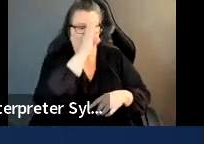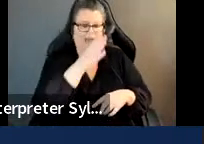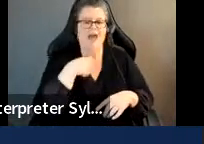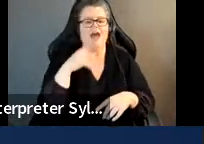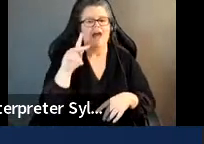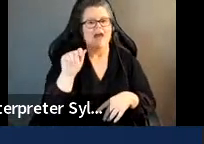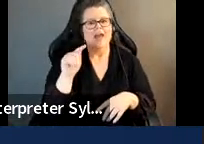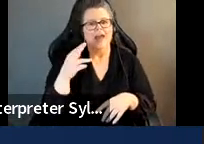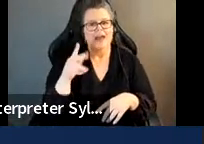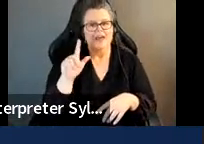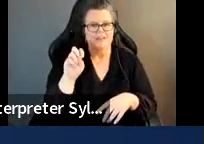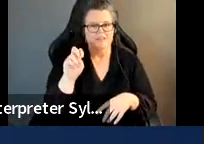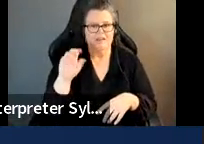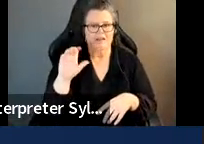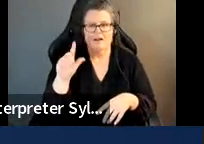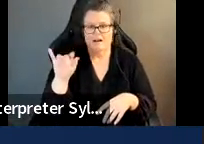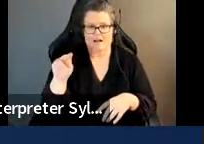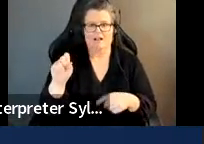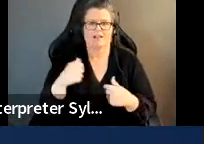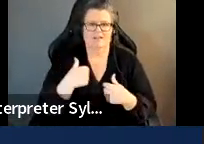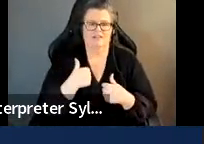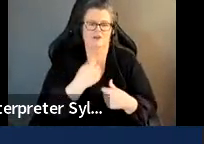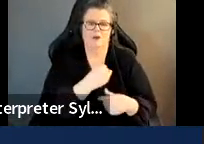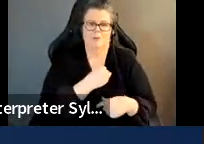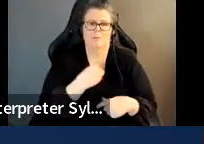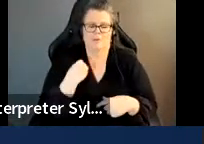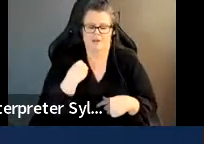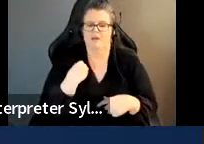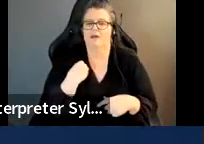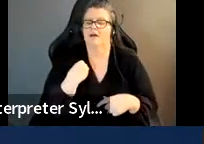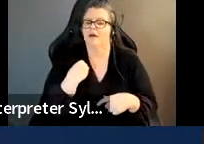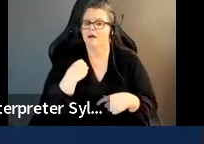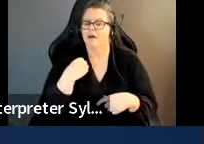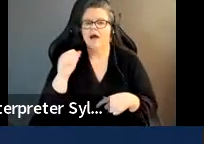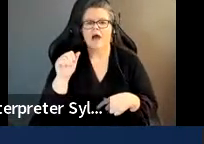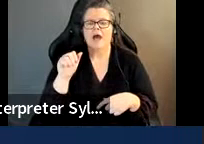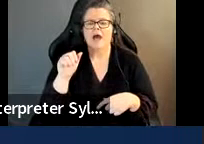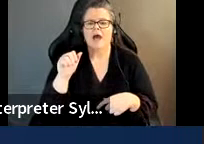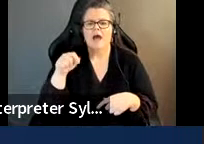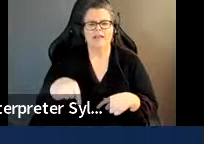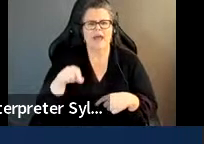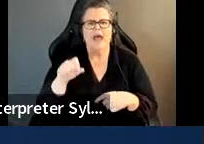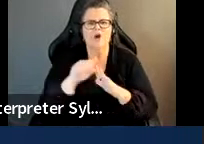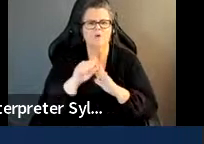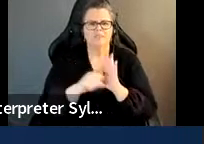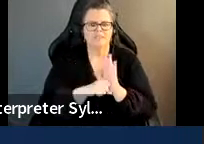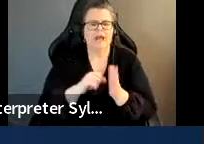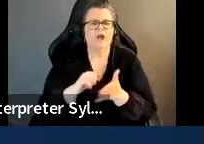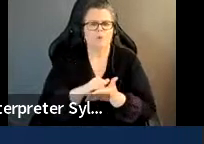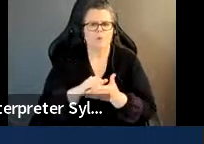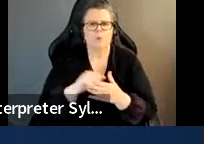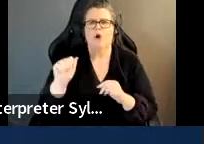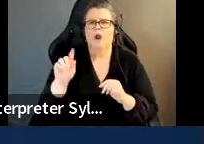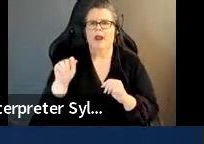I'm a member of down state New York ADAPT and also on the Board of Disabled in Action